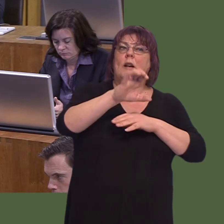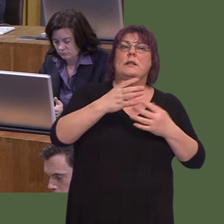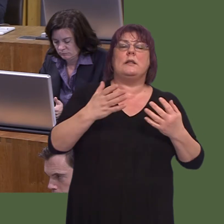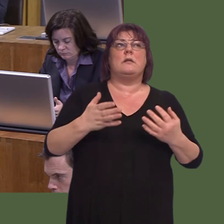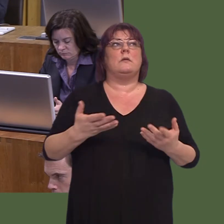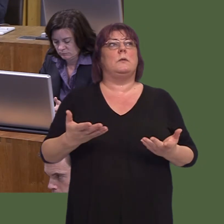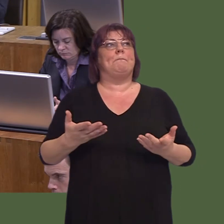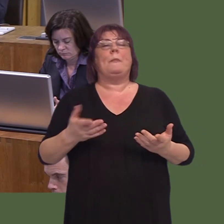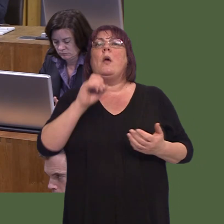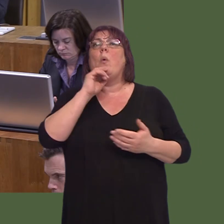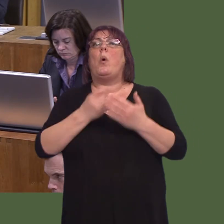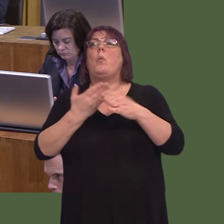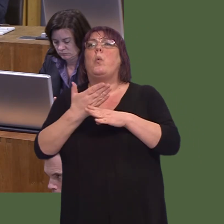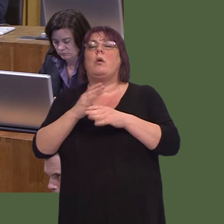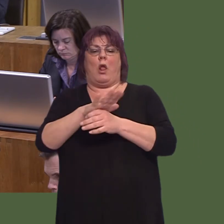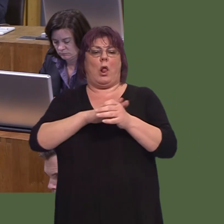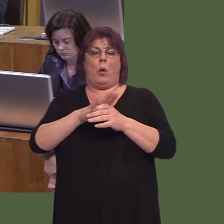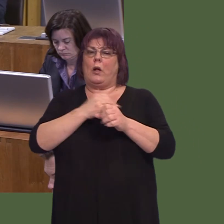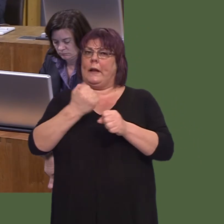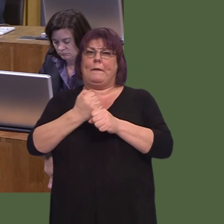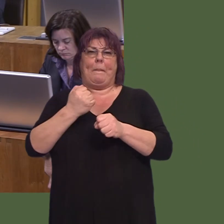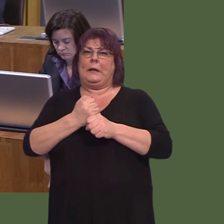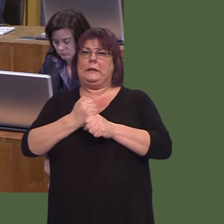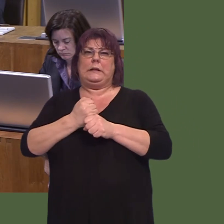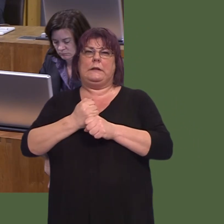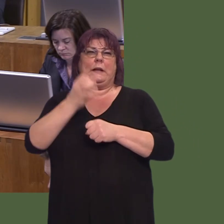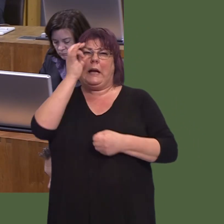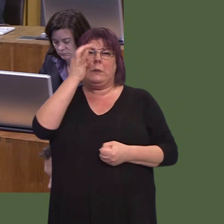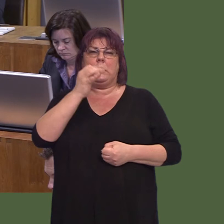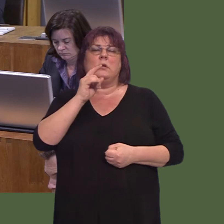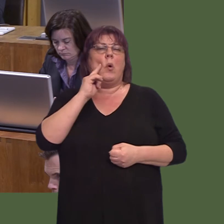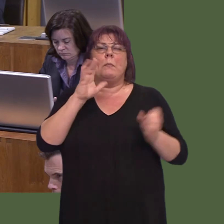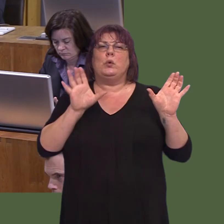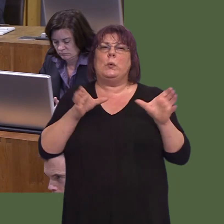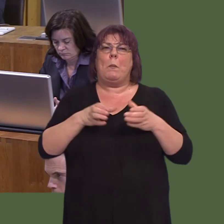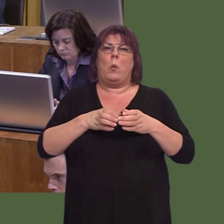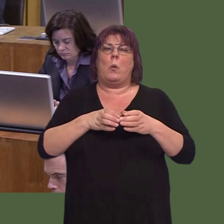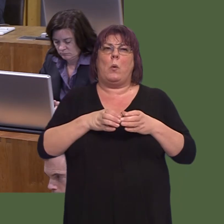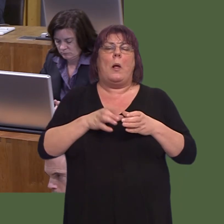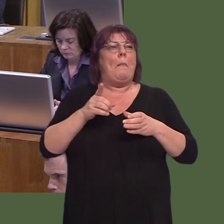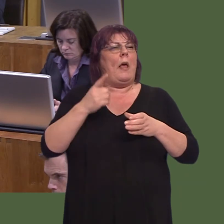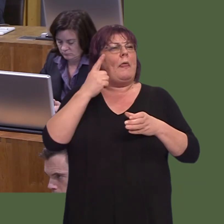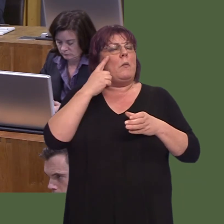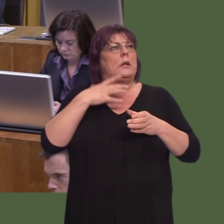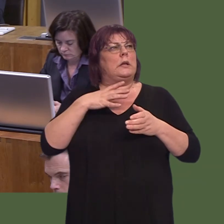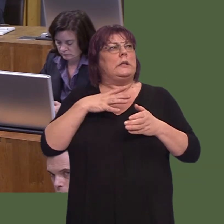work on a local government level; I think that would be too smallóto ensure that the